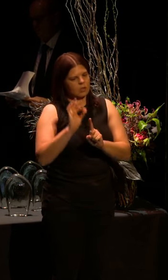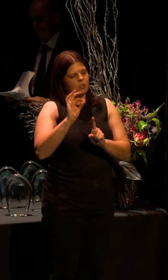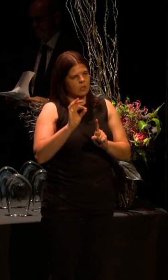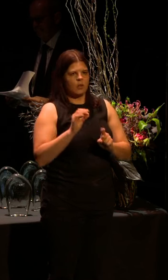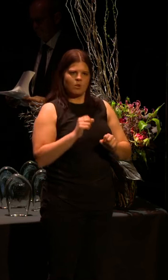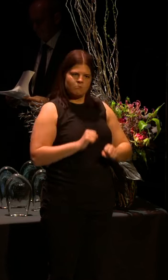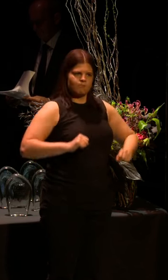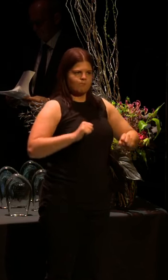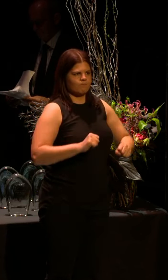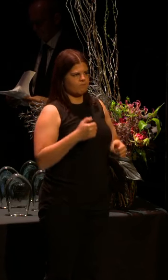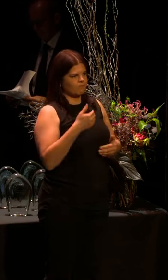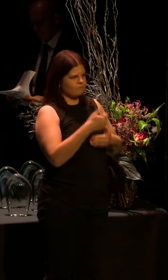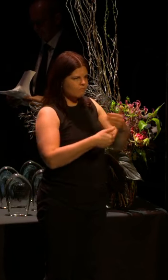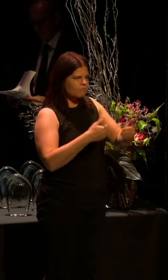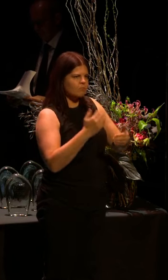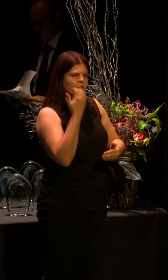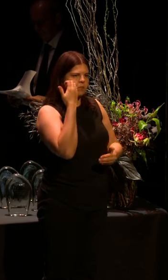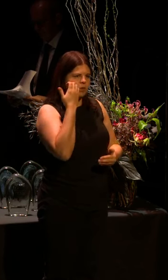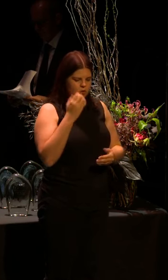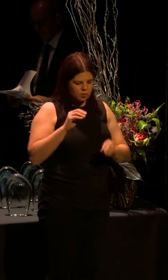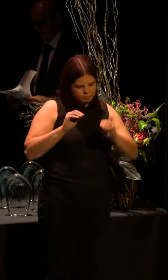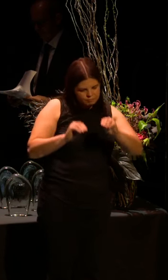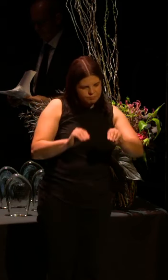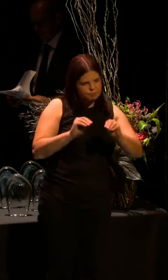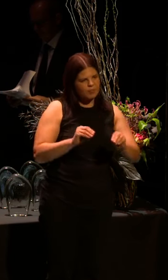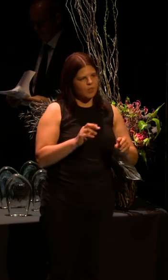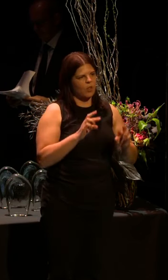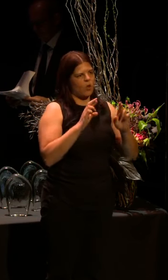For our creators have certainly shown us a way of creating a better future